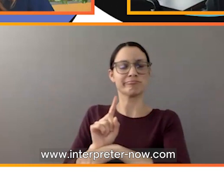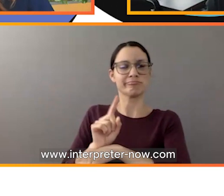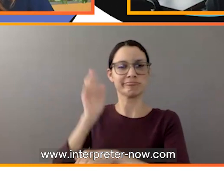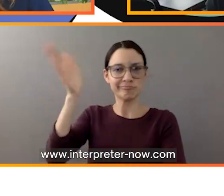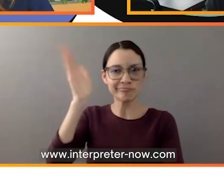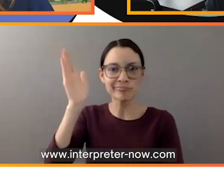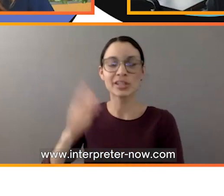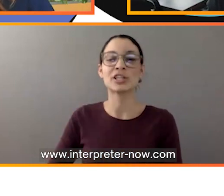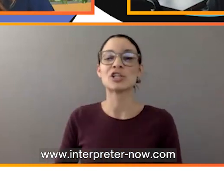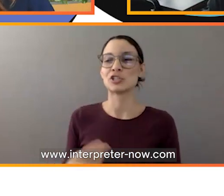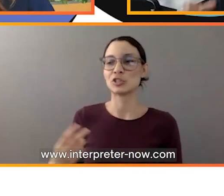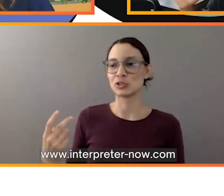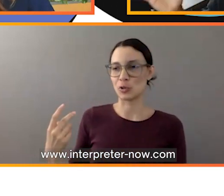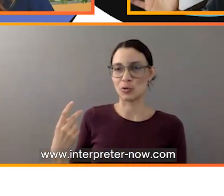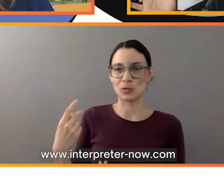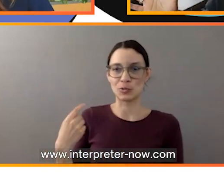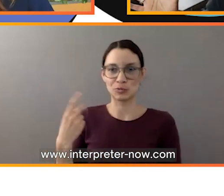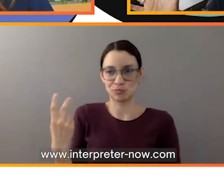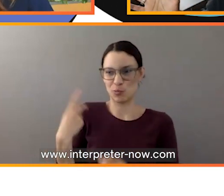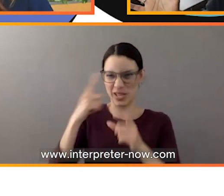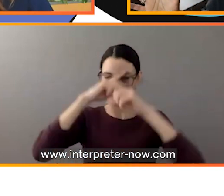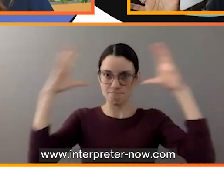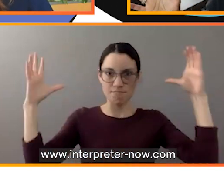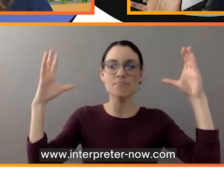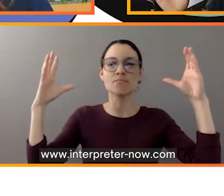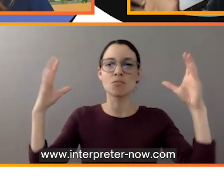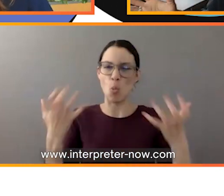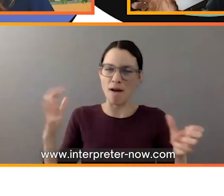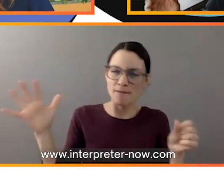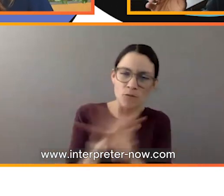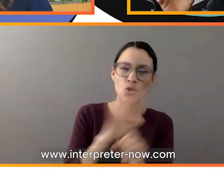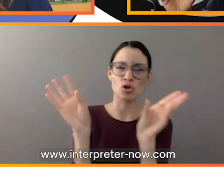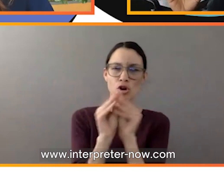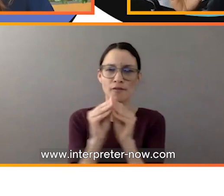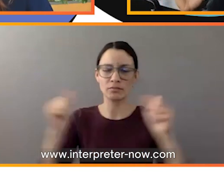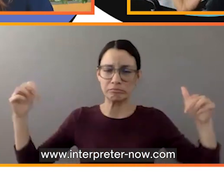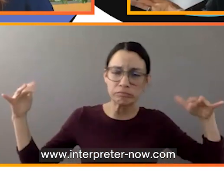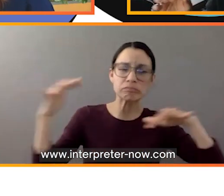We were like, well, we're going to have a whole conference where that's who's speaking, Black and Brown people. We're going to make it accessible.